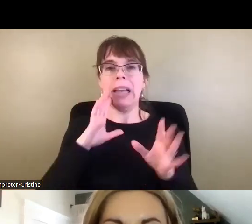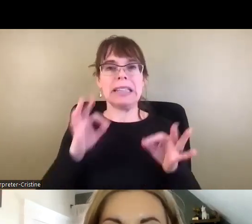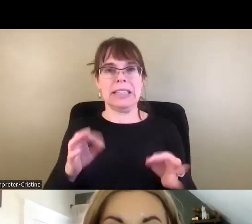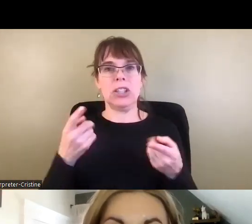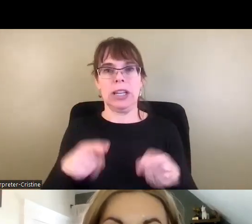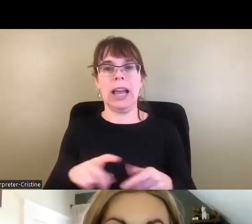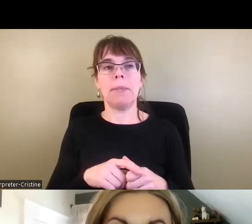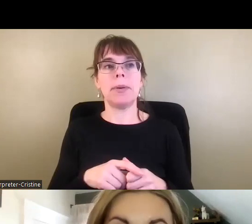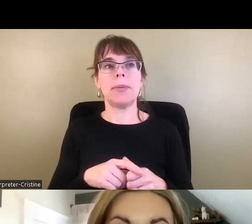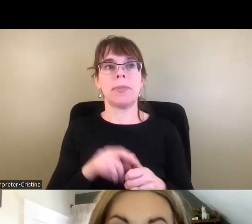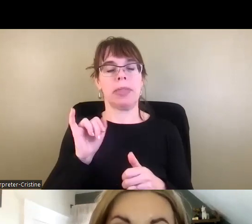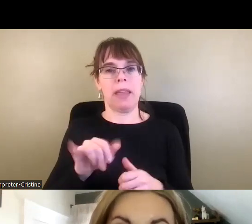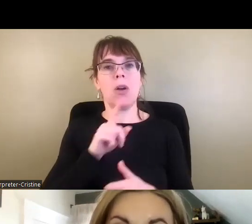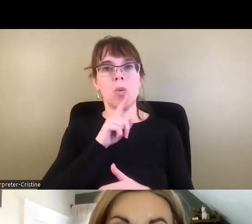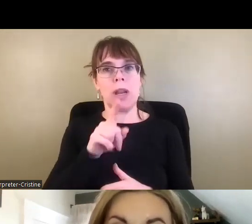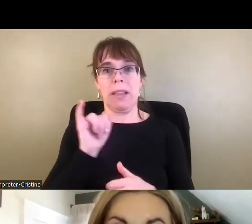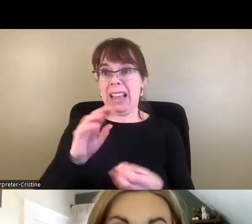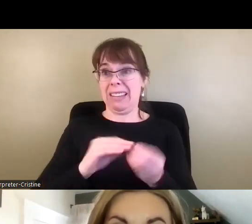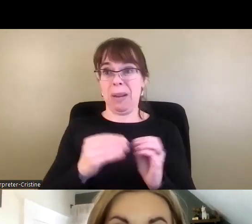You know, and that really, that volume hasn't really changed either.